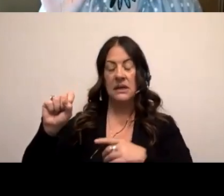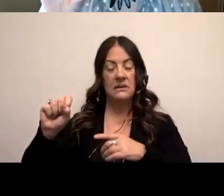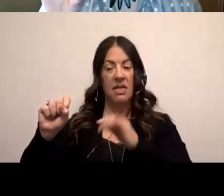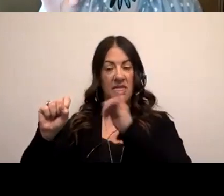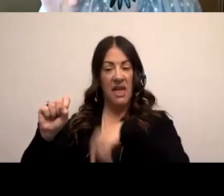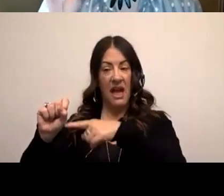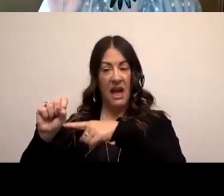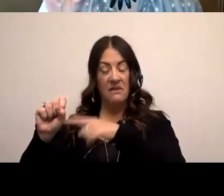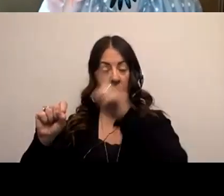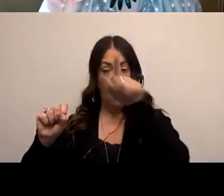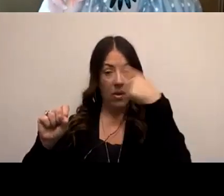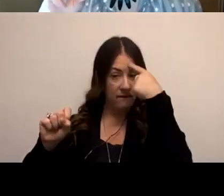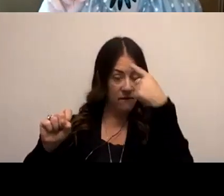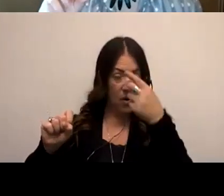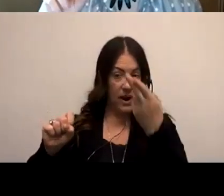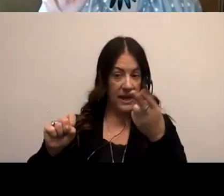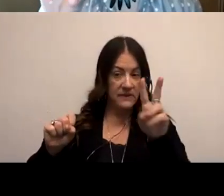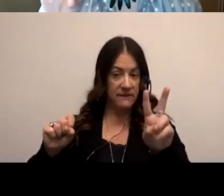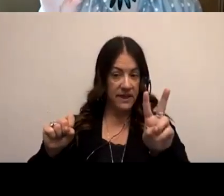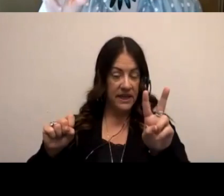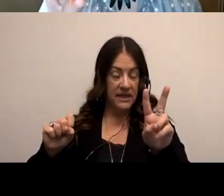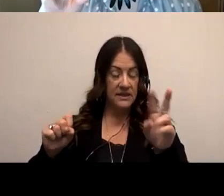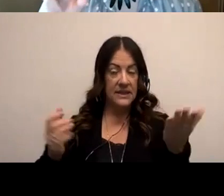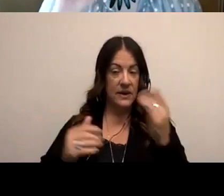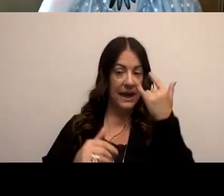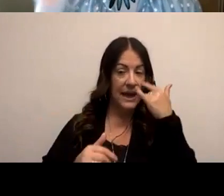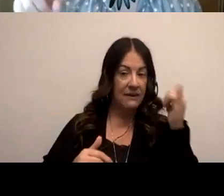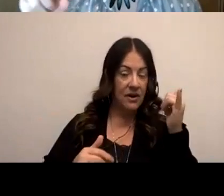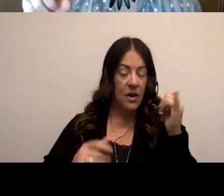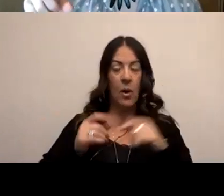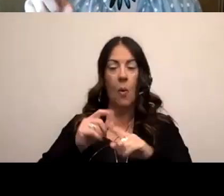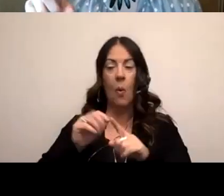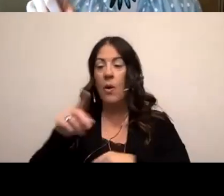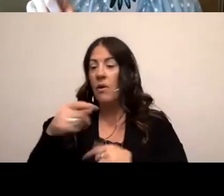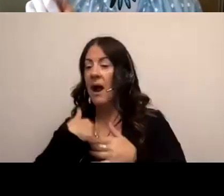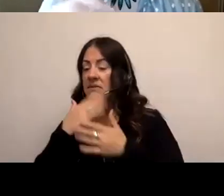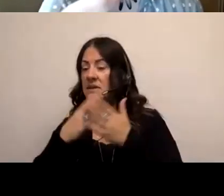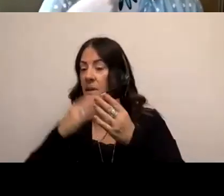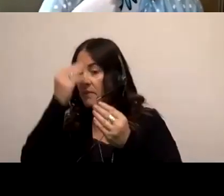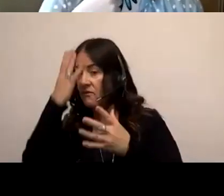DIFFERENT THING BUT IF SOMEBODY HAD INFORMATION ABOUT THAT CAN YOU DROP IN THE CHAT BOX 1